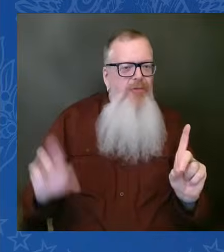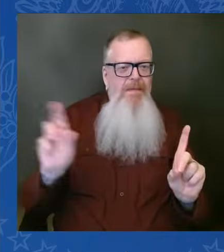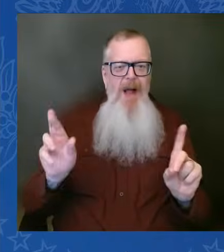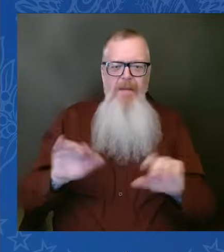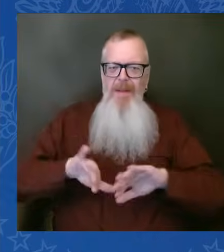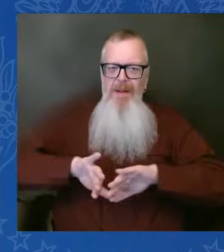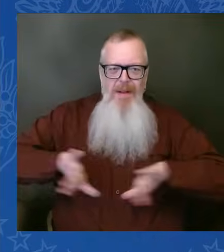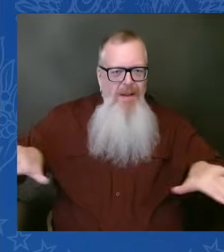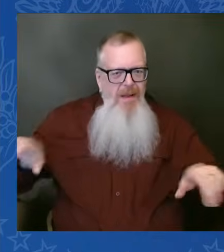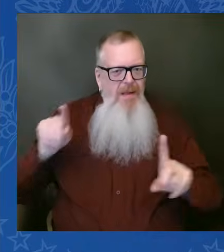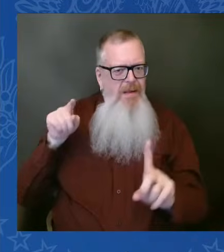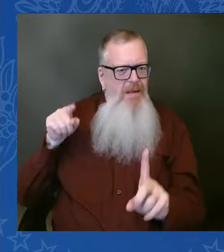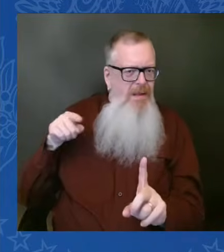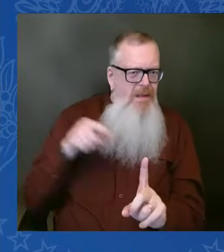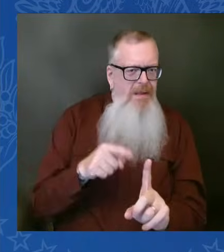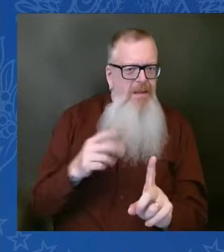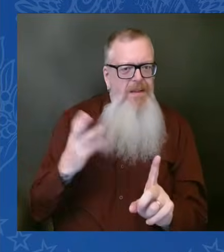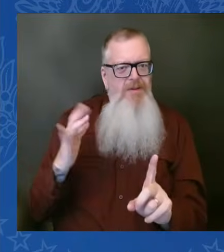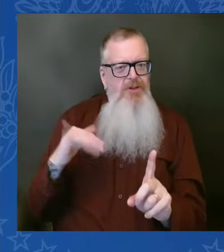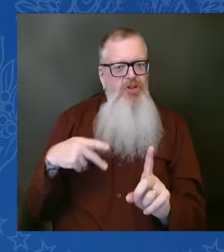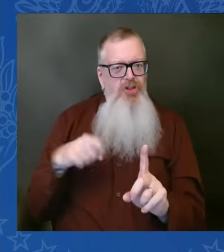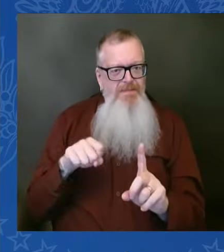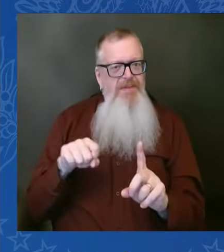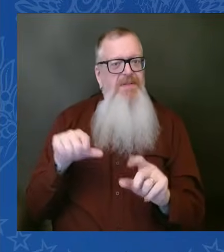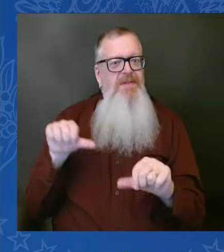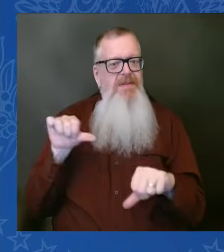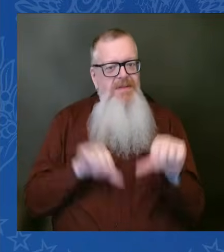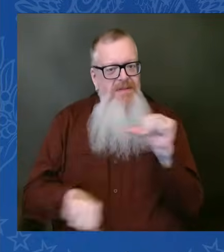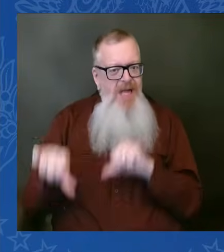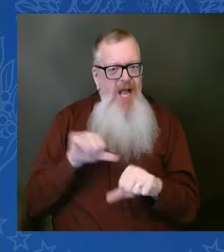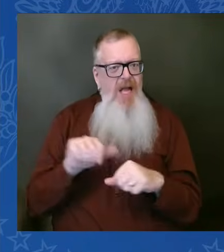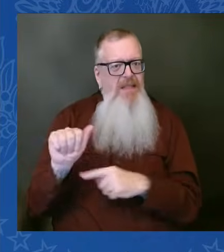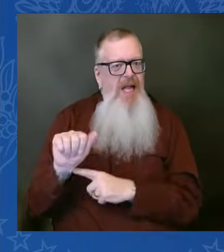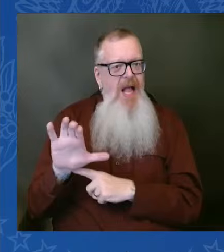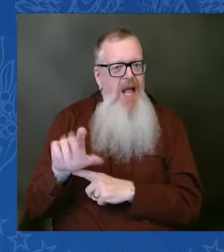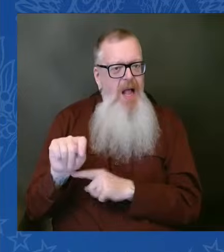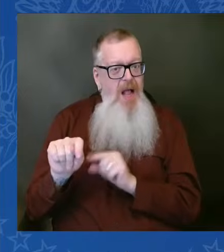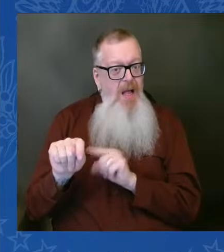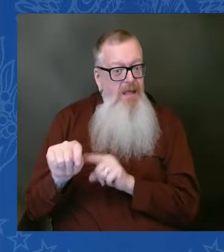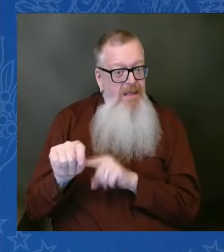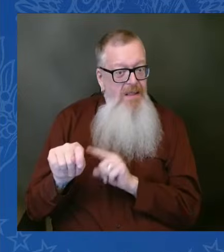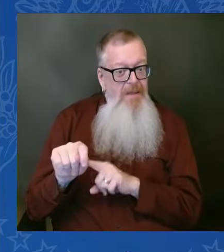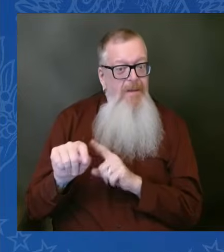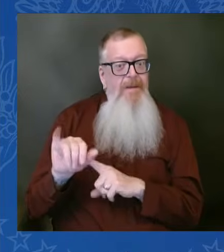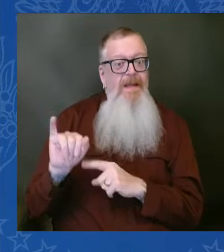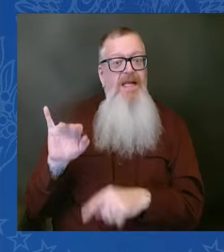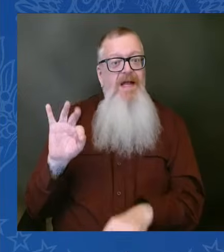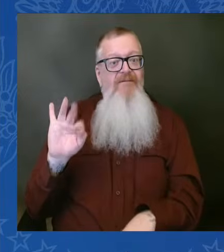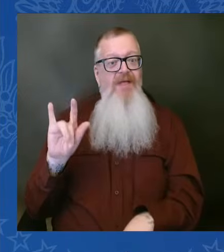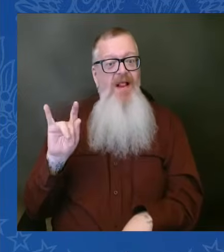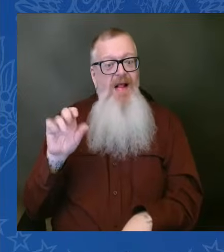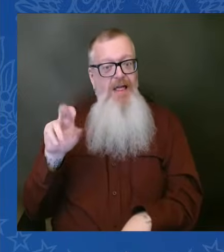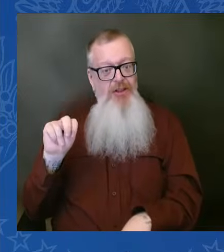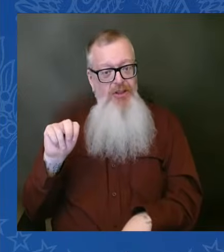together, they mark the most significant investment in America since the New Deal. And that’s a fact. I mean, whether it’s good or bad, that’s the fact.